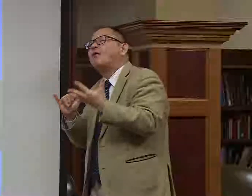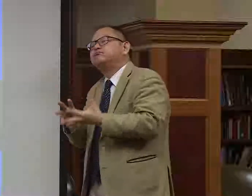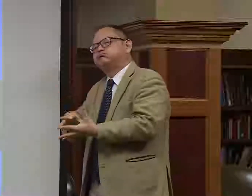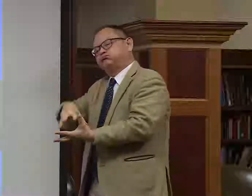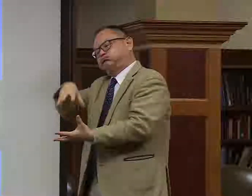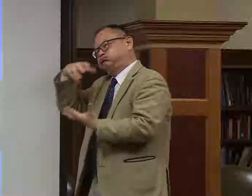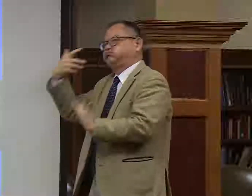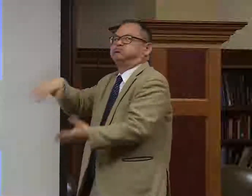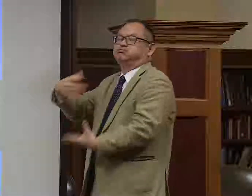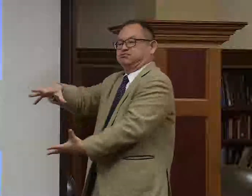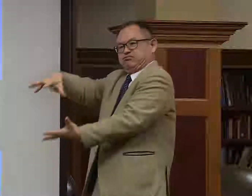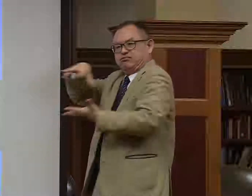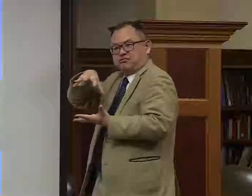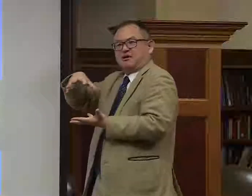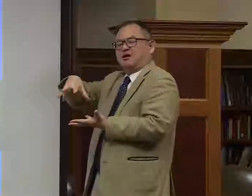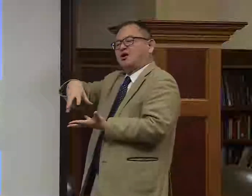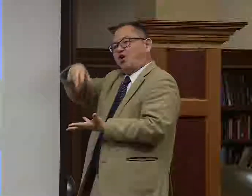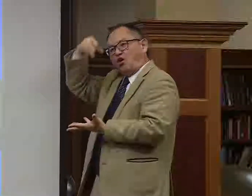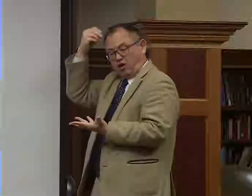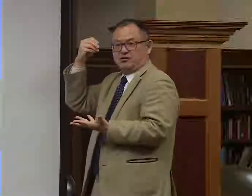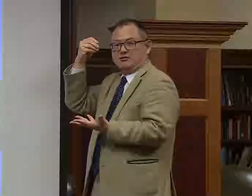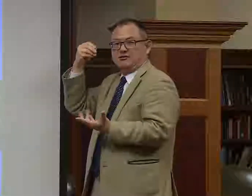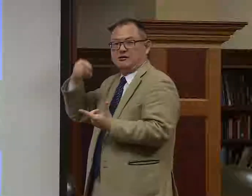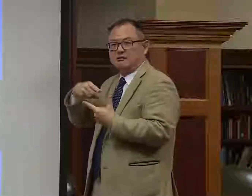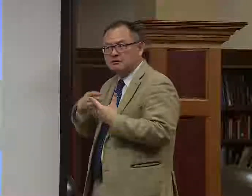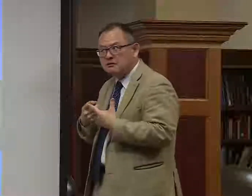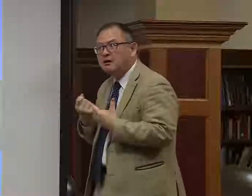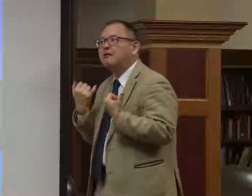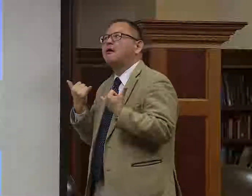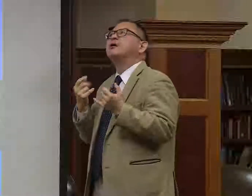and learn a lot of information.